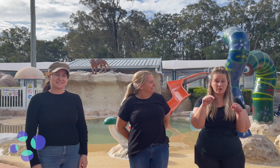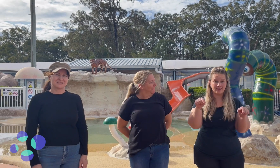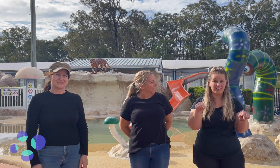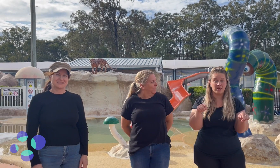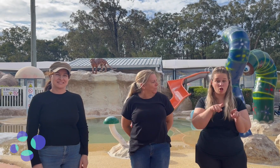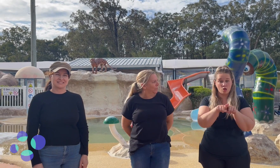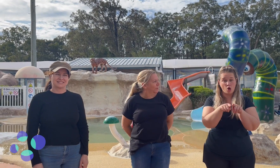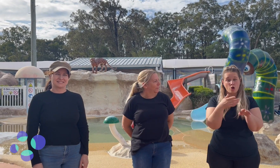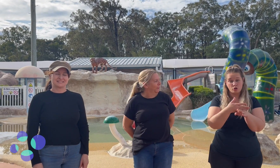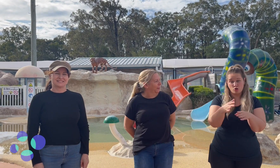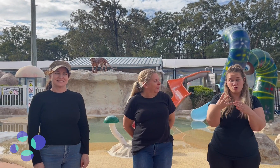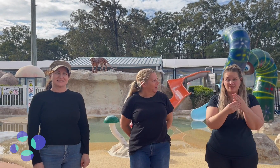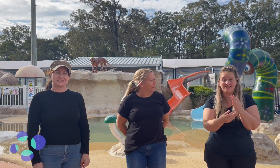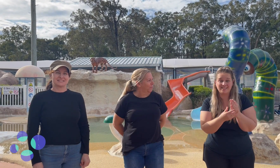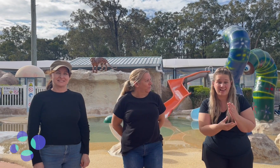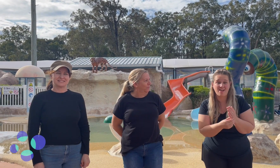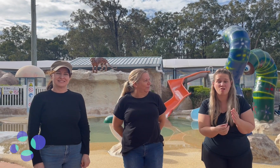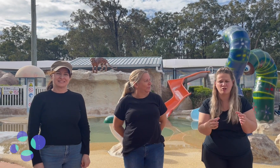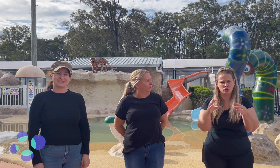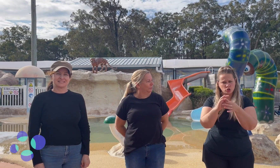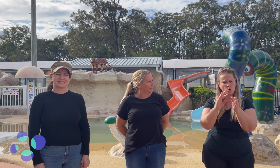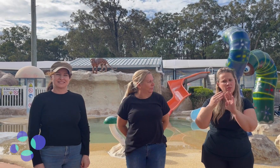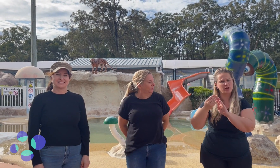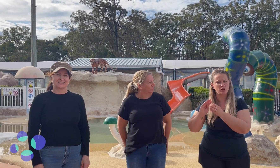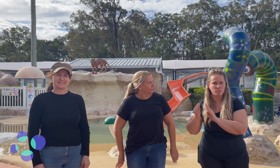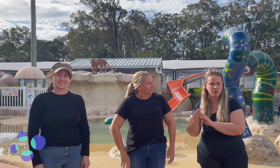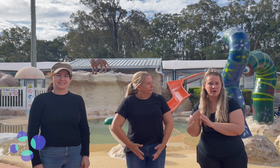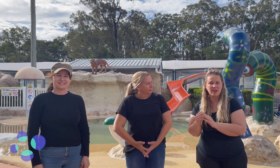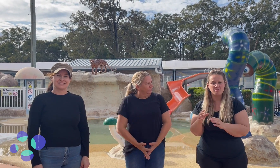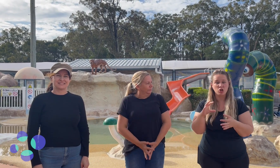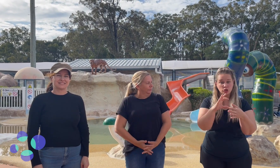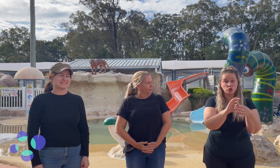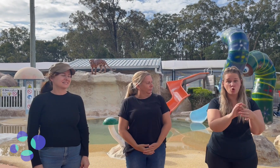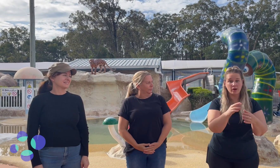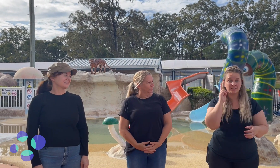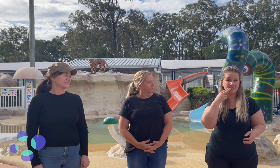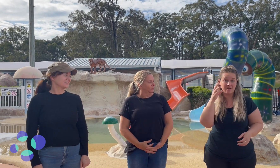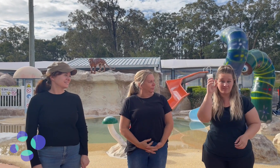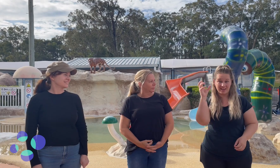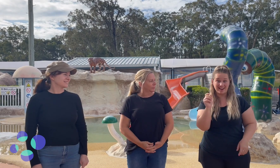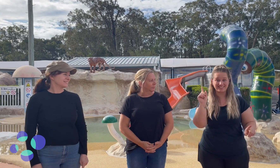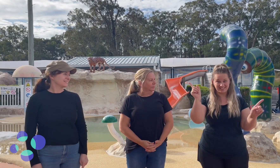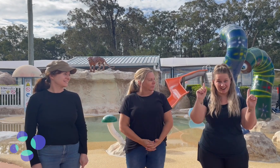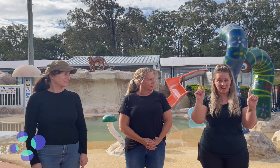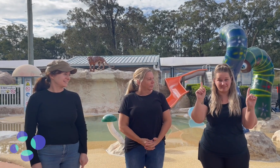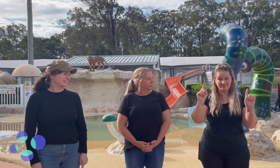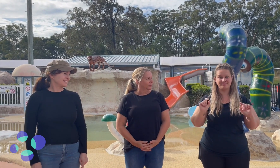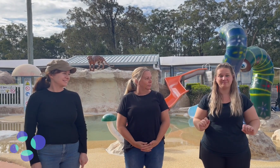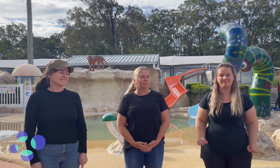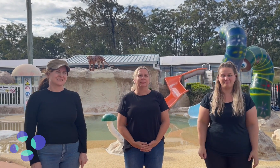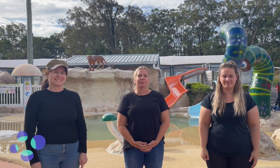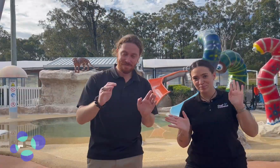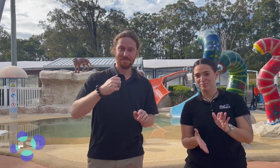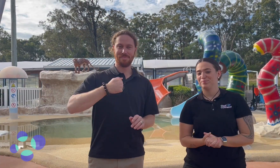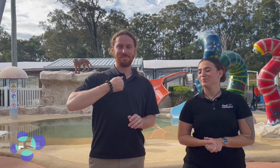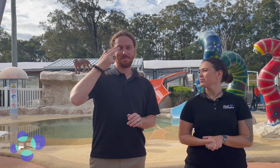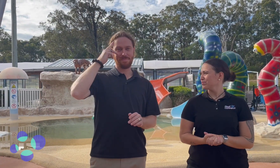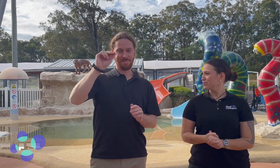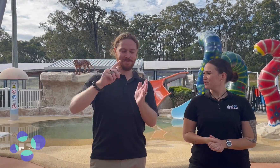And I'm joining this to learn some new skills. I'm joining the community and I'm joining Deaf Connect now.